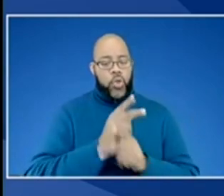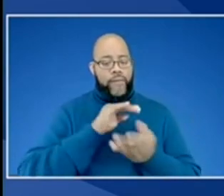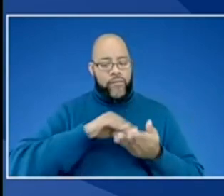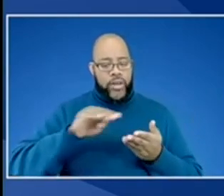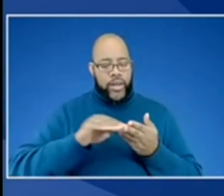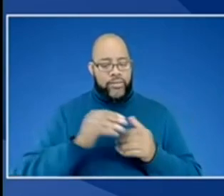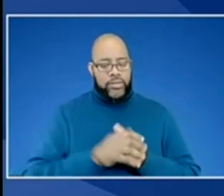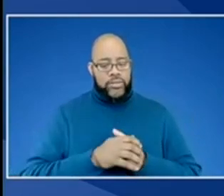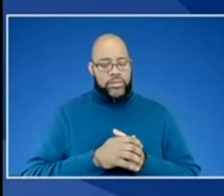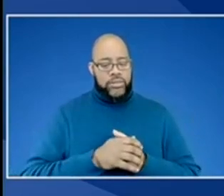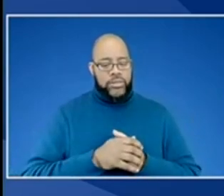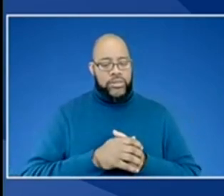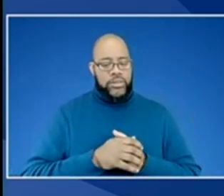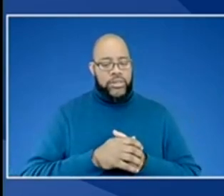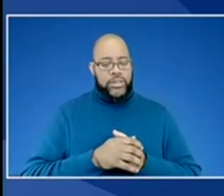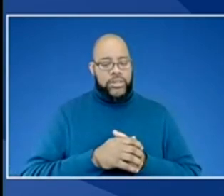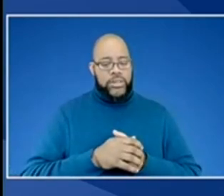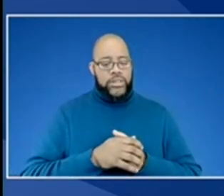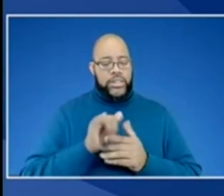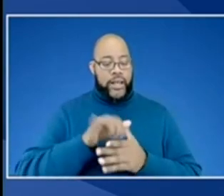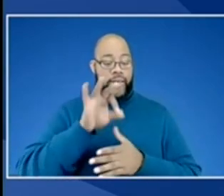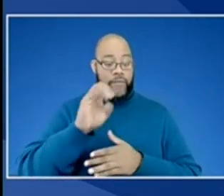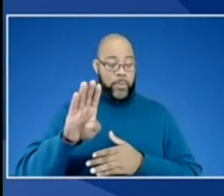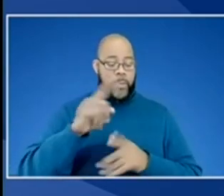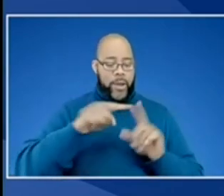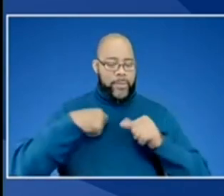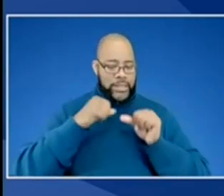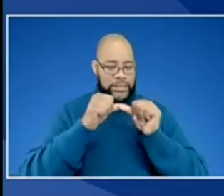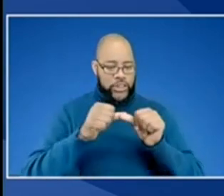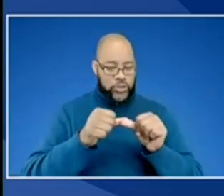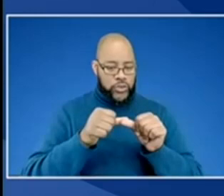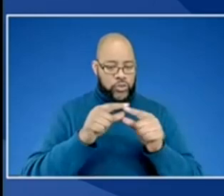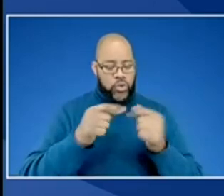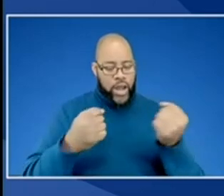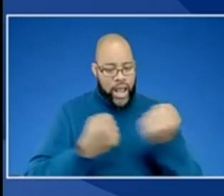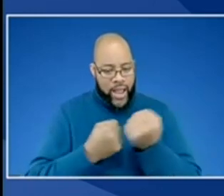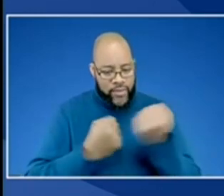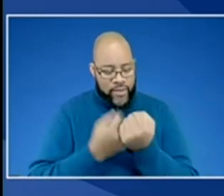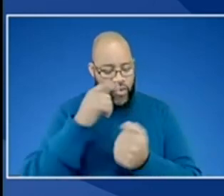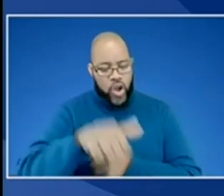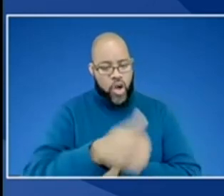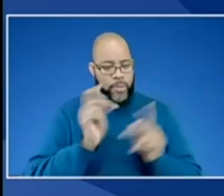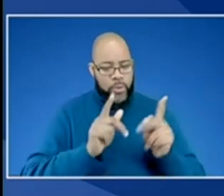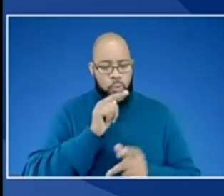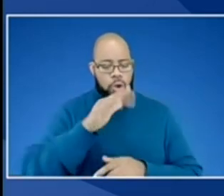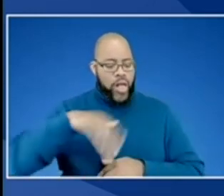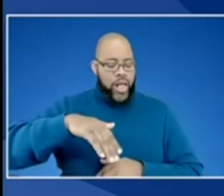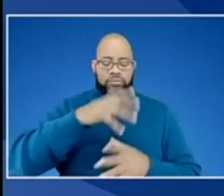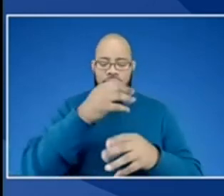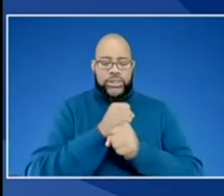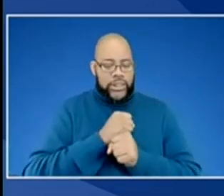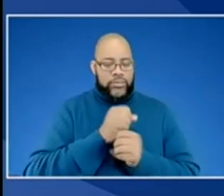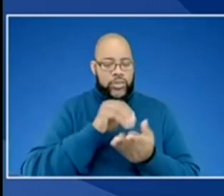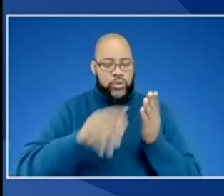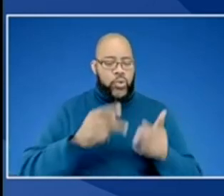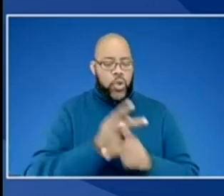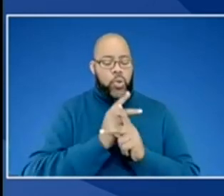February, but I'm continuing to advocate for others who have not yet received student loan forgiveness.